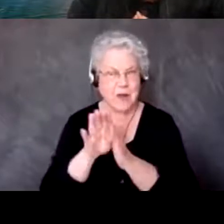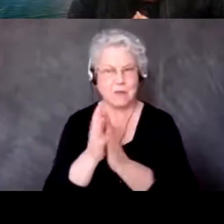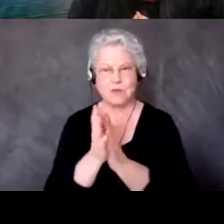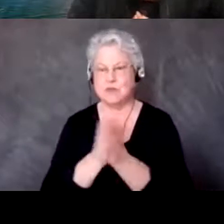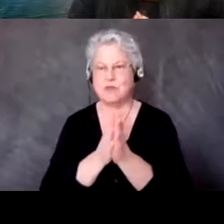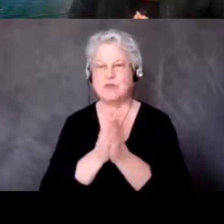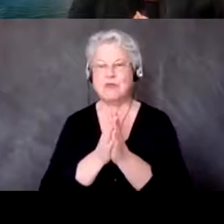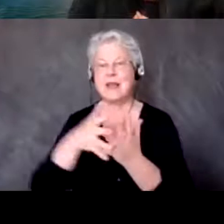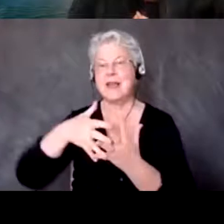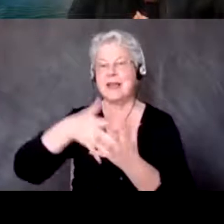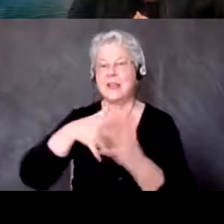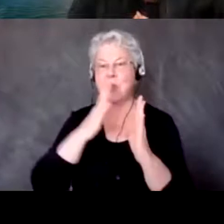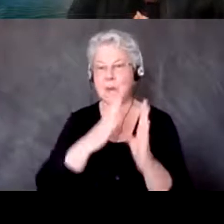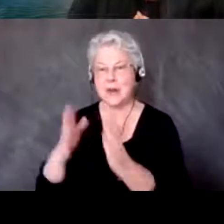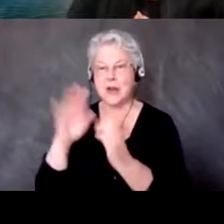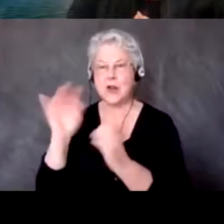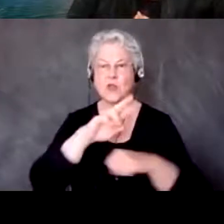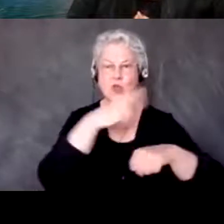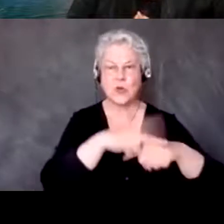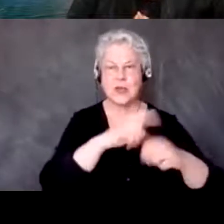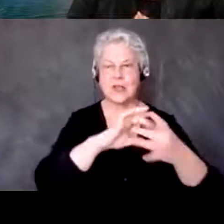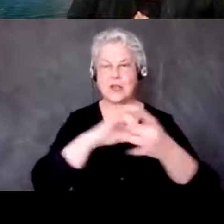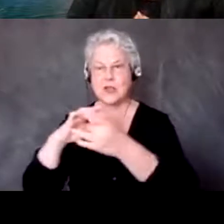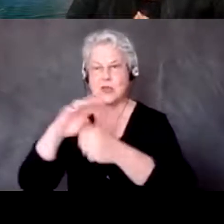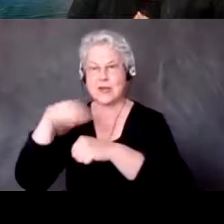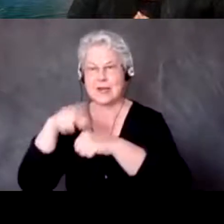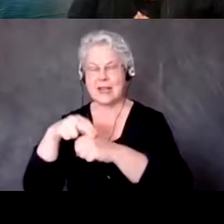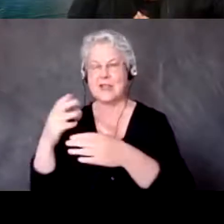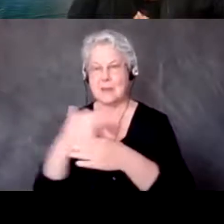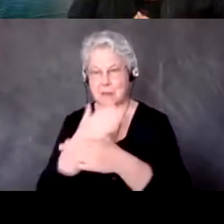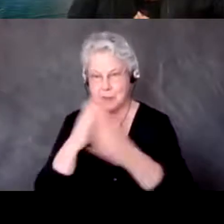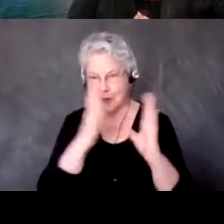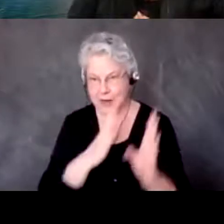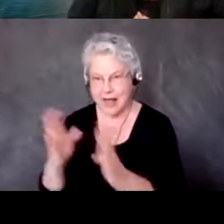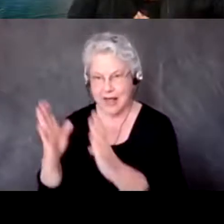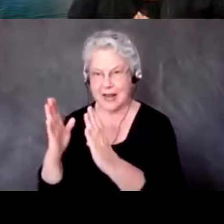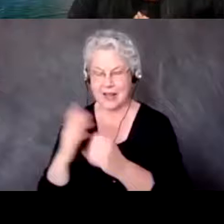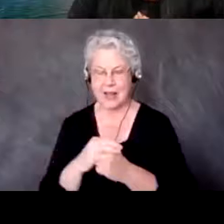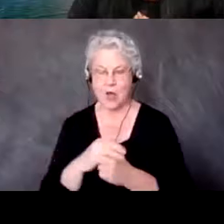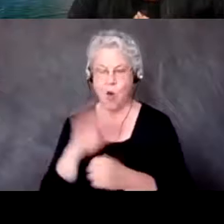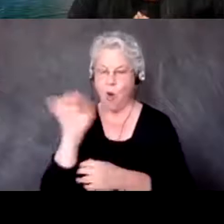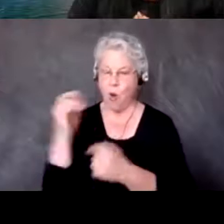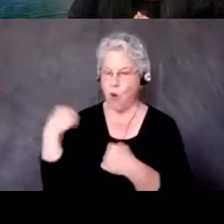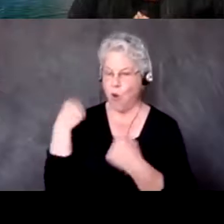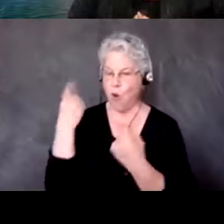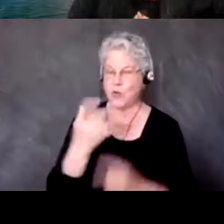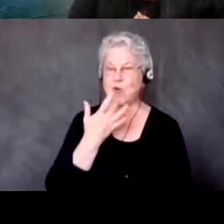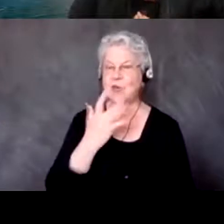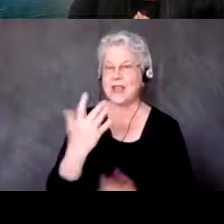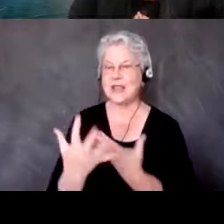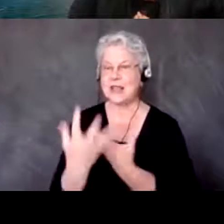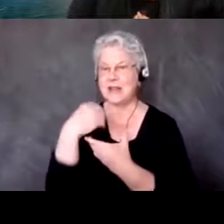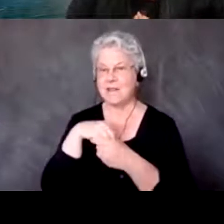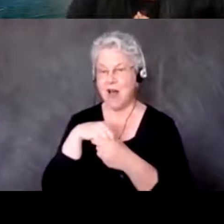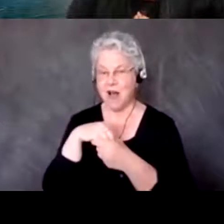also Nation-to-Nation planning. I have also been lucky to be involved in the production